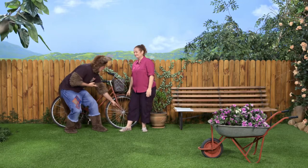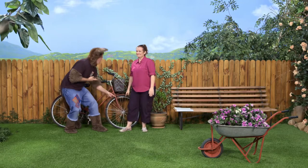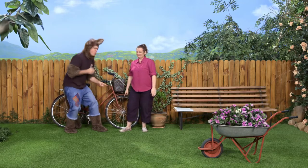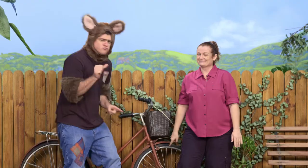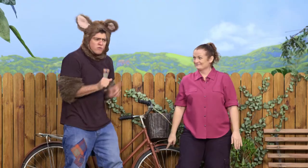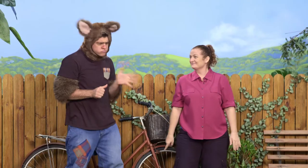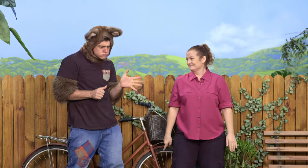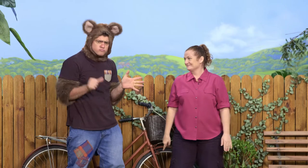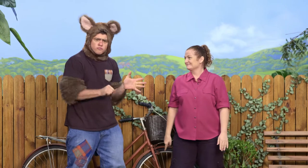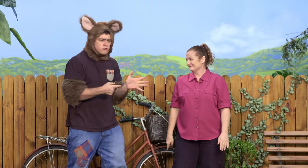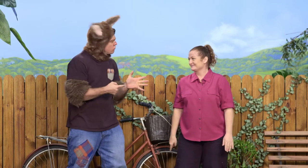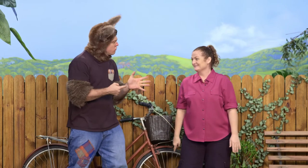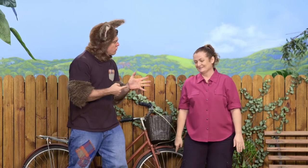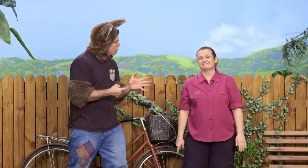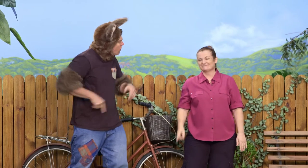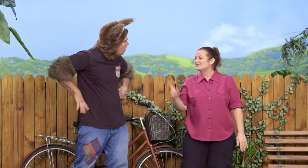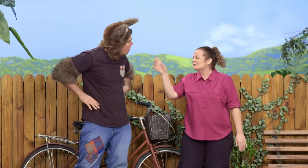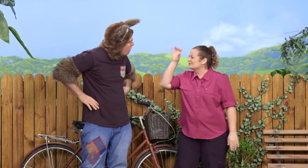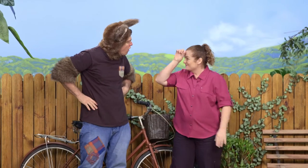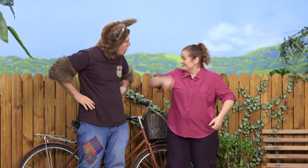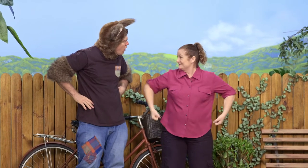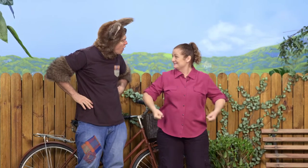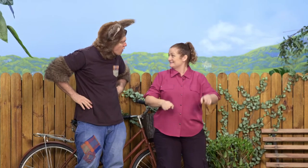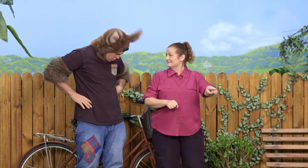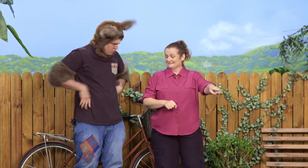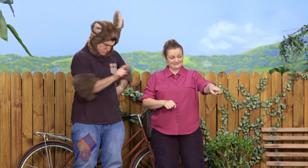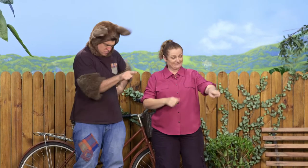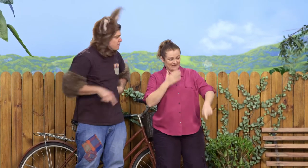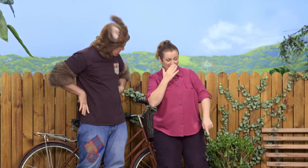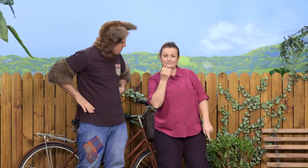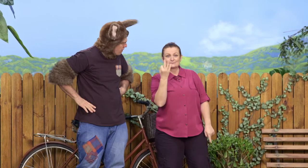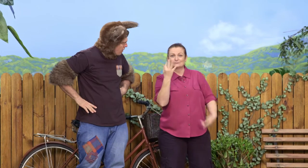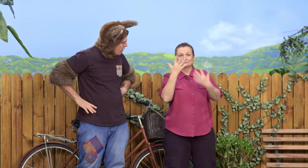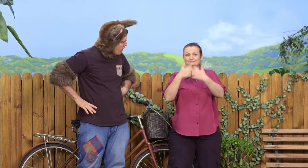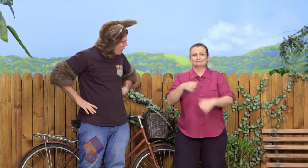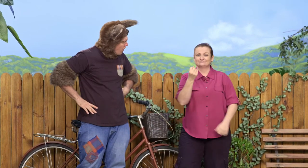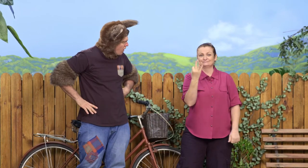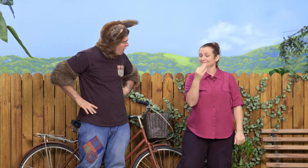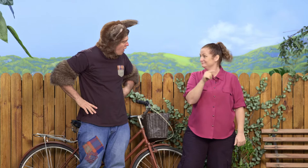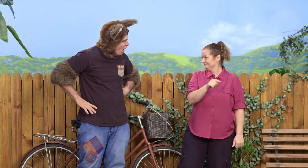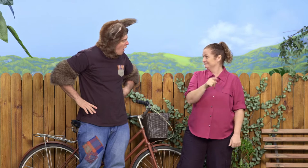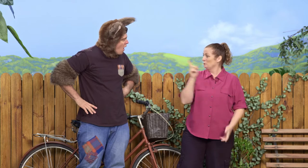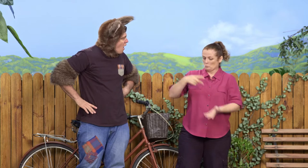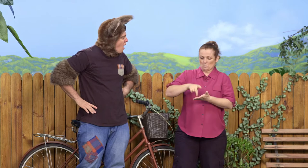That front wheel should have a cog too, shouldn't it? Well, remember the wheelbarrow? That doesn't have a cog, does it?